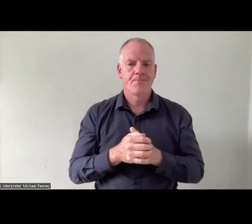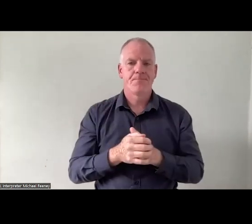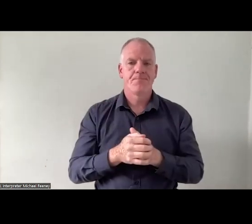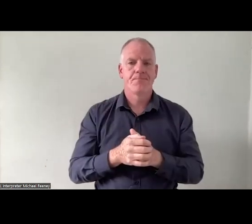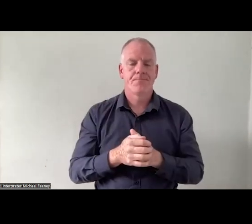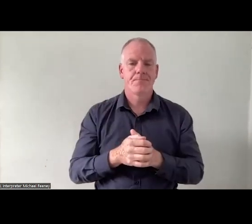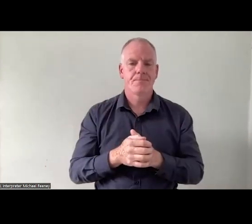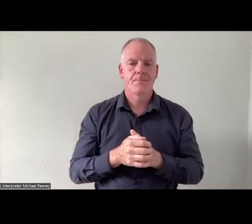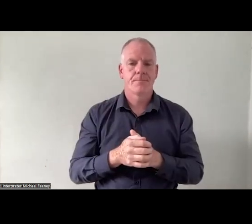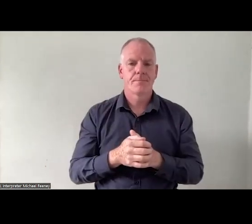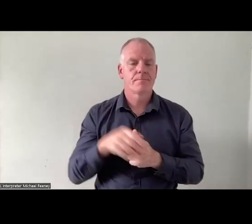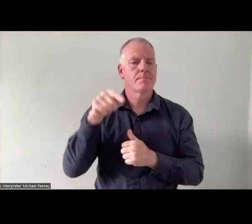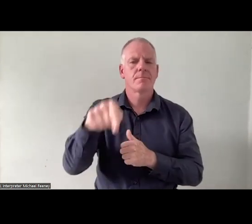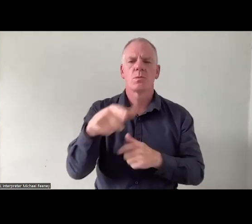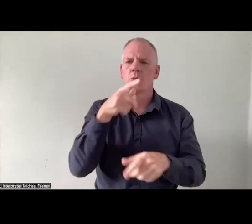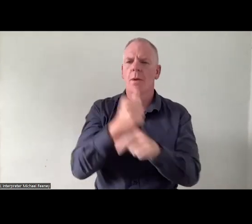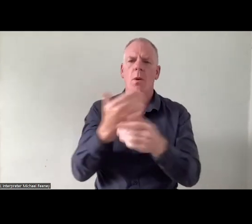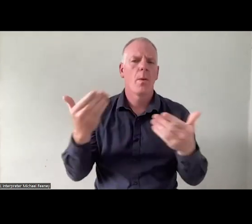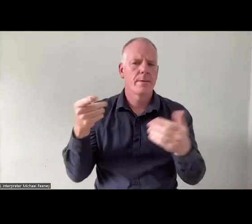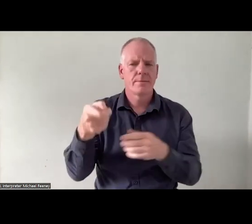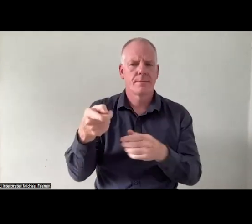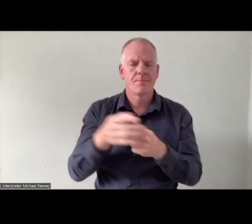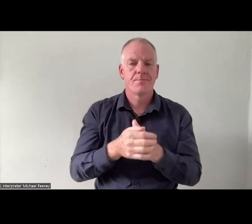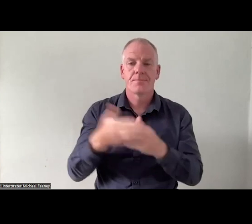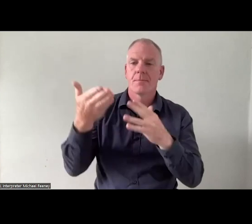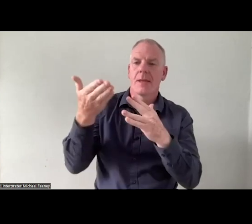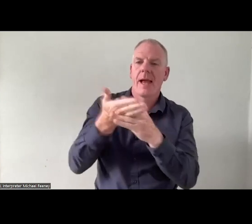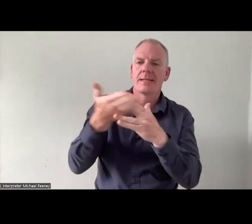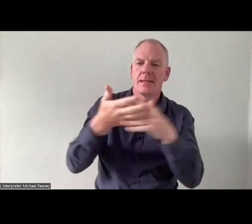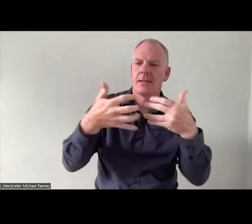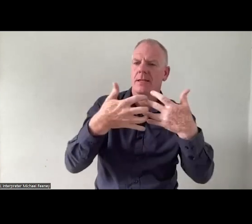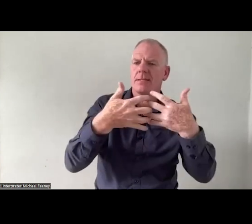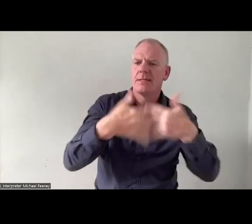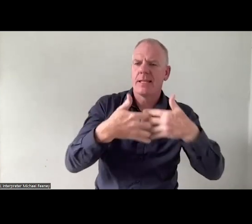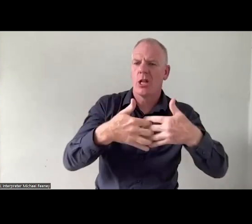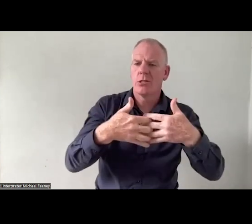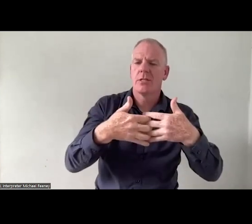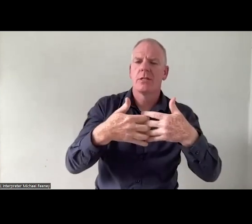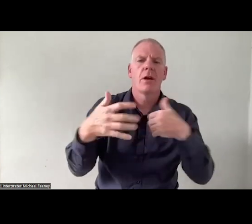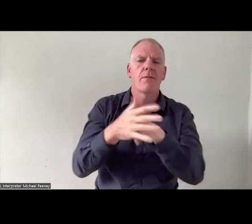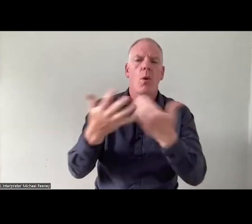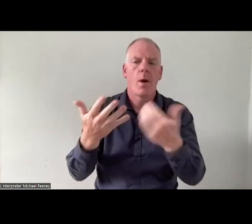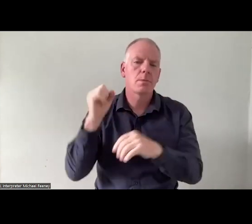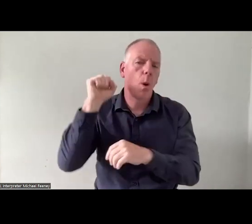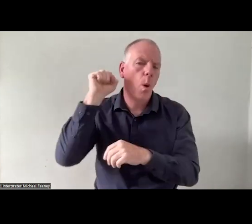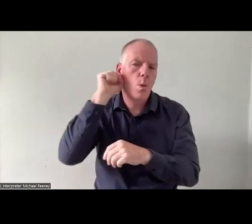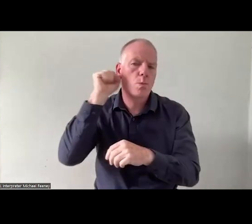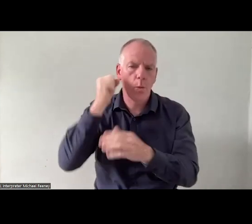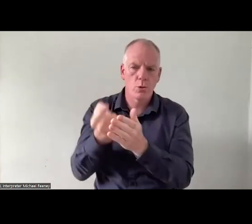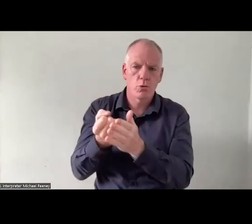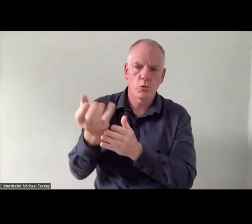which is Access Technology for Audio Description and Captioning.